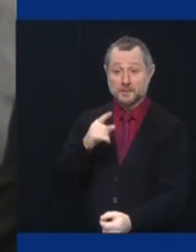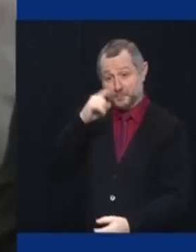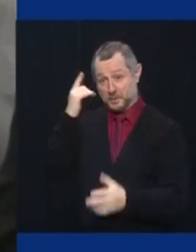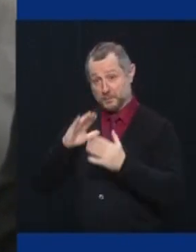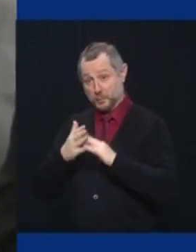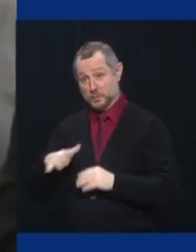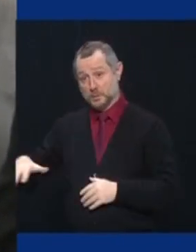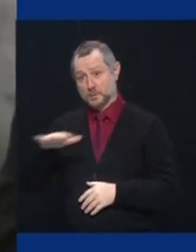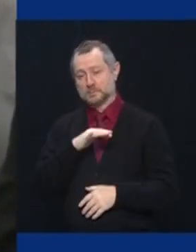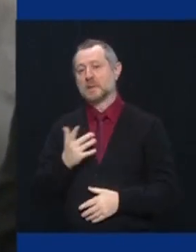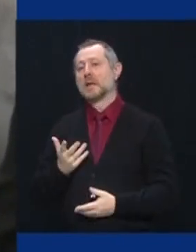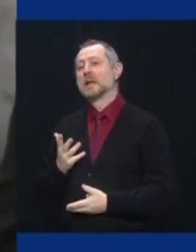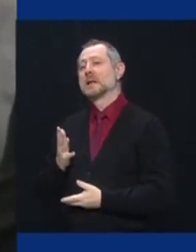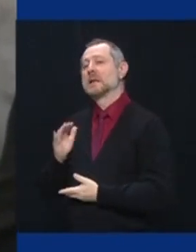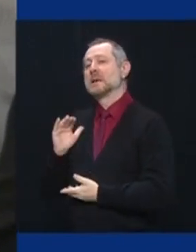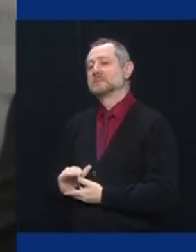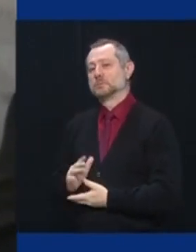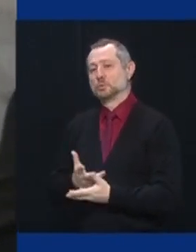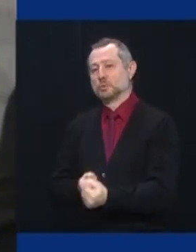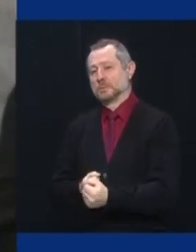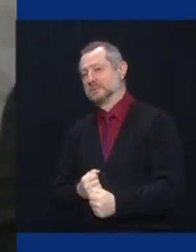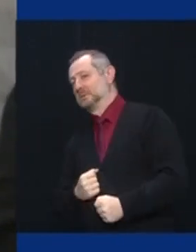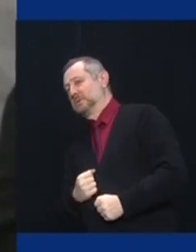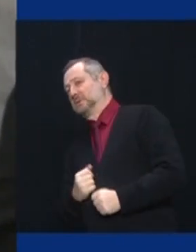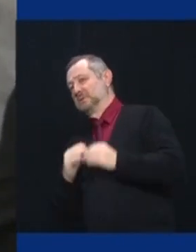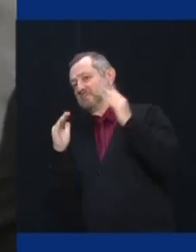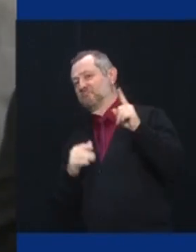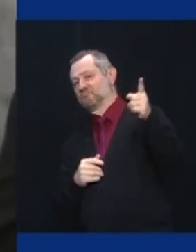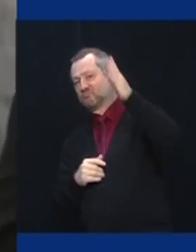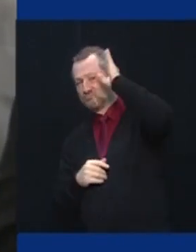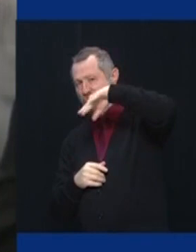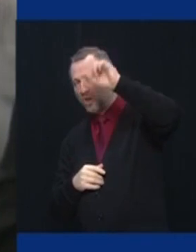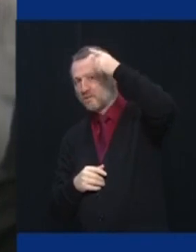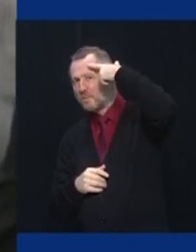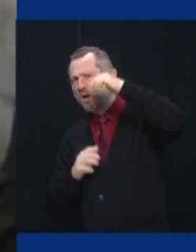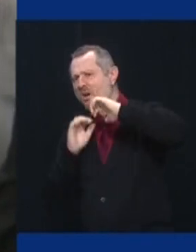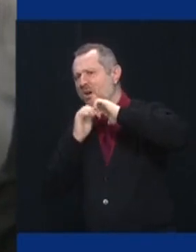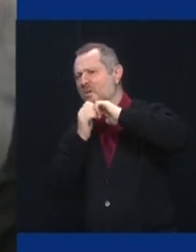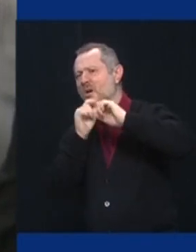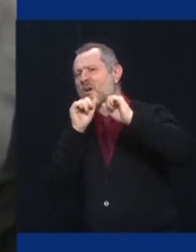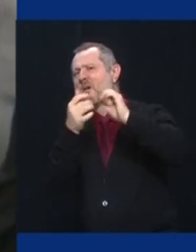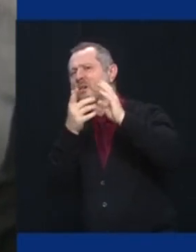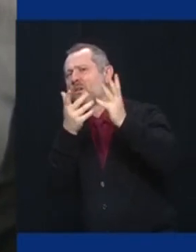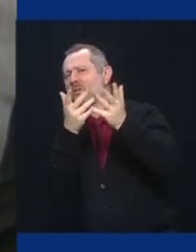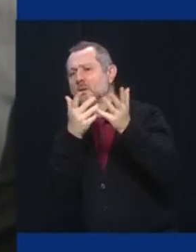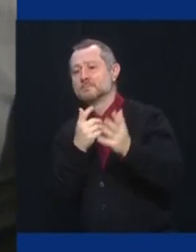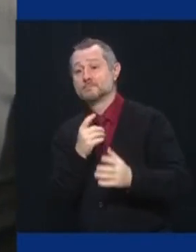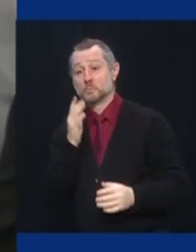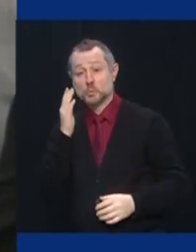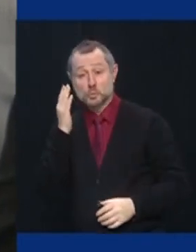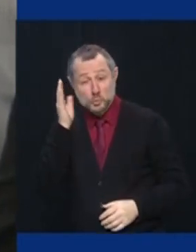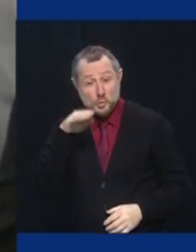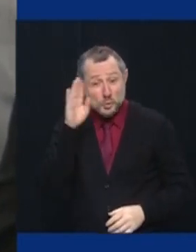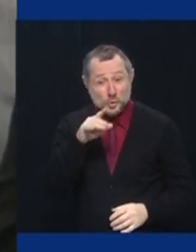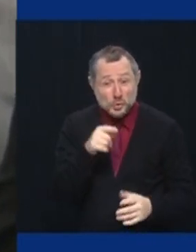BECAUSE IT'S A MUDDLED WORD. THERE'S A TRUST ISSUE. BLACK COMMUNITY HAS LESS TRUST OF THE SYSTEM.